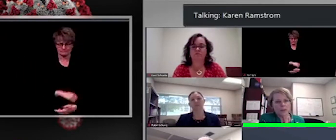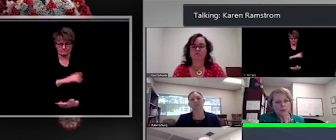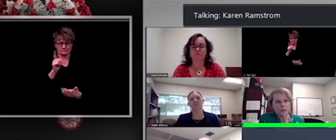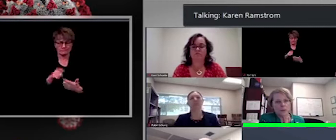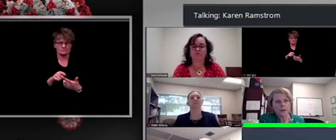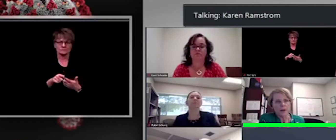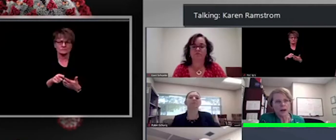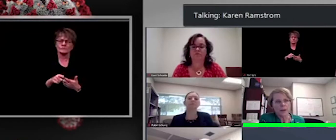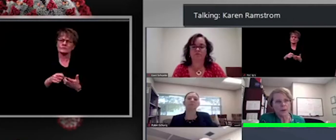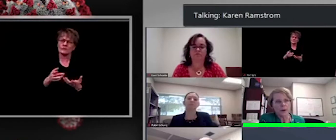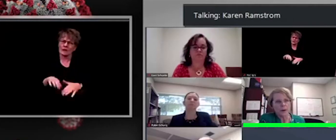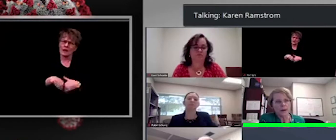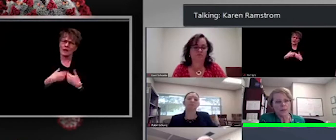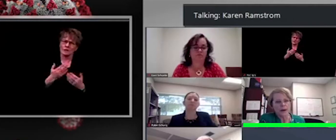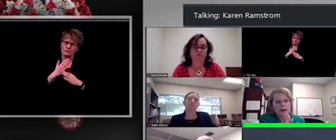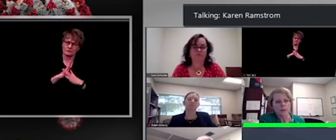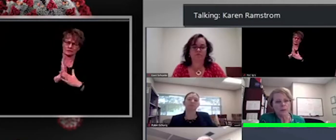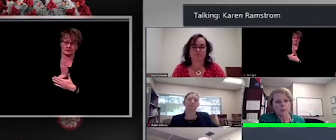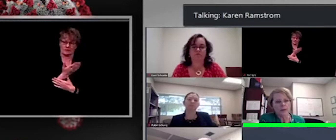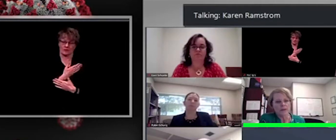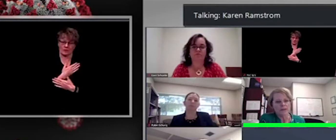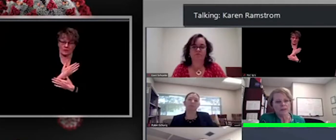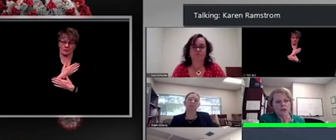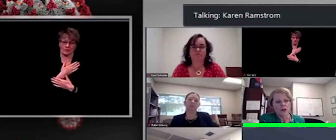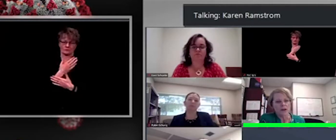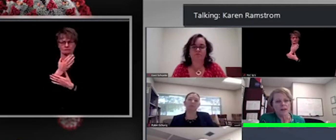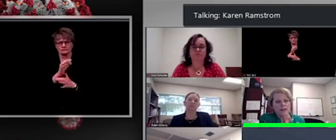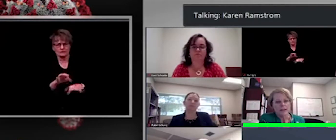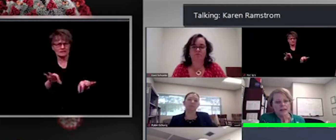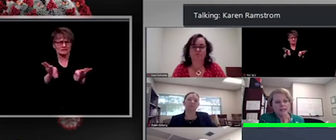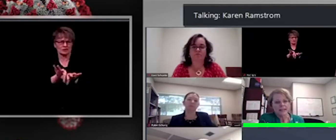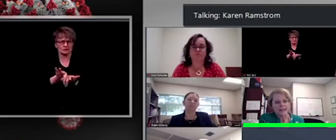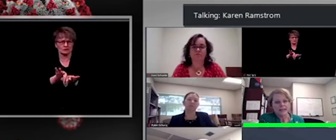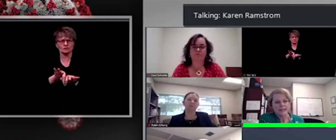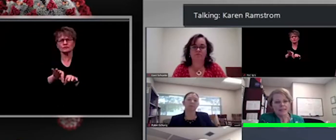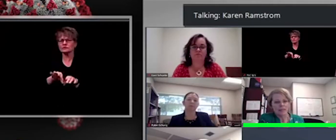talk a little bit about why we recommend that and what the benefits are. The idea is to